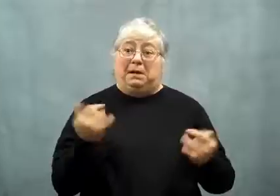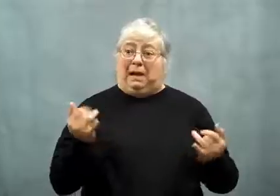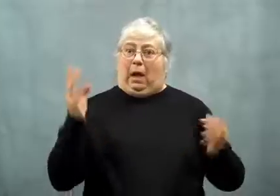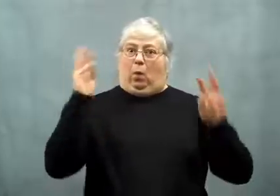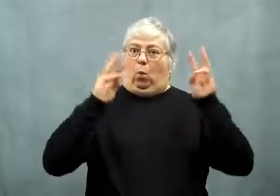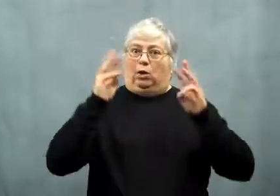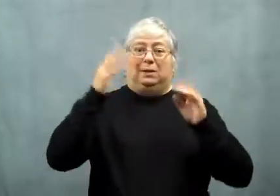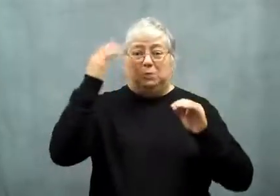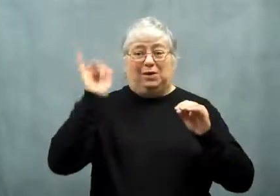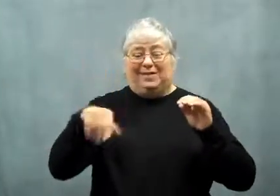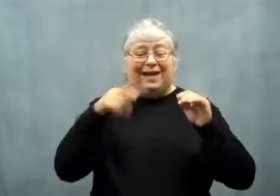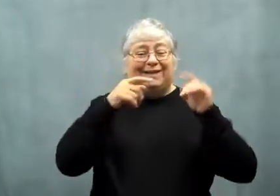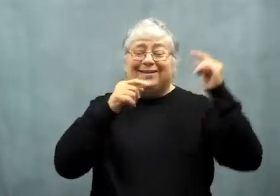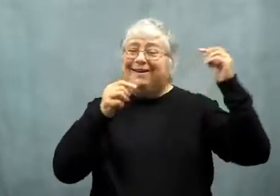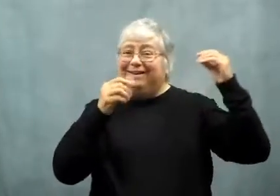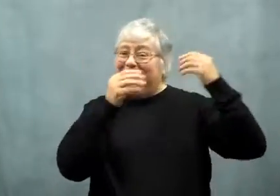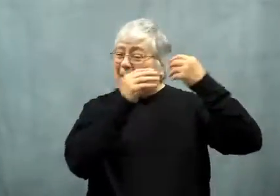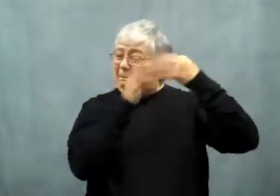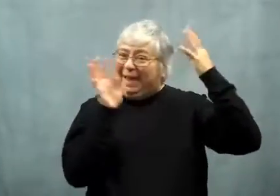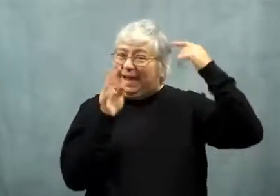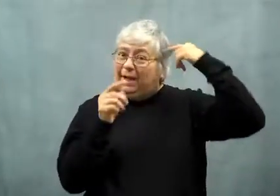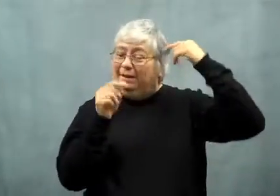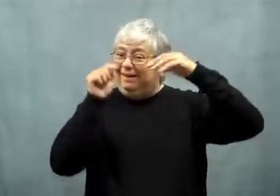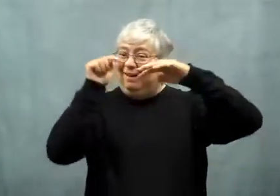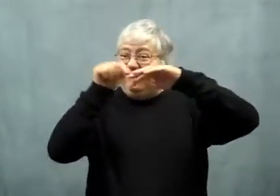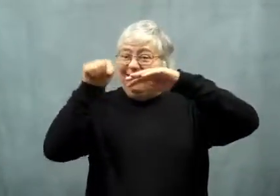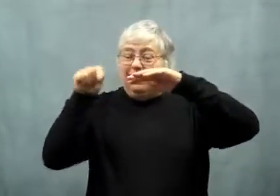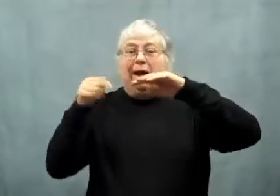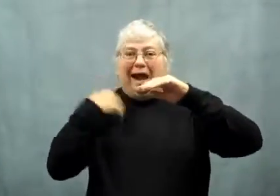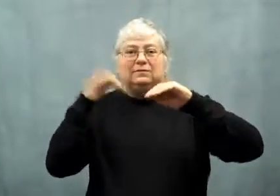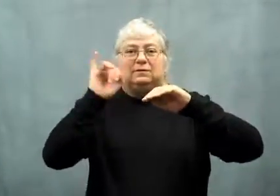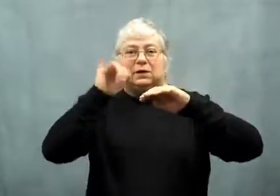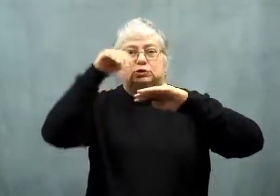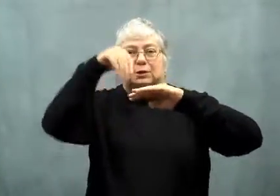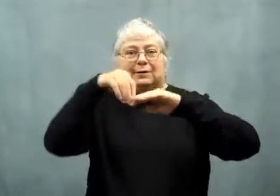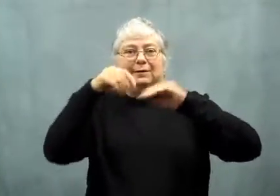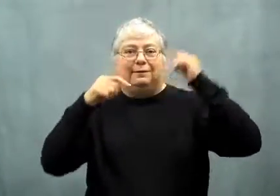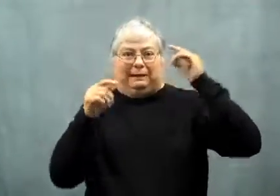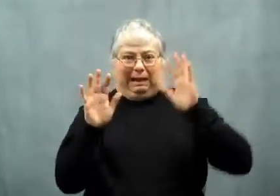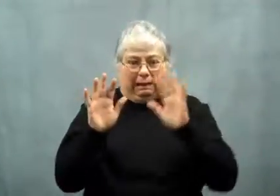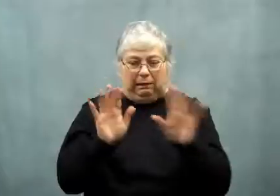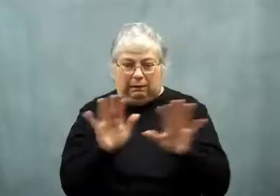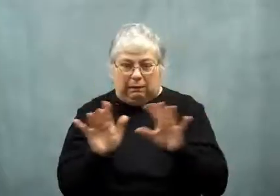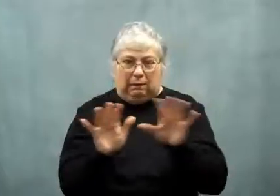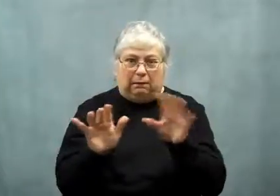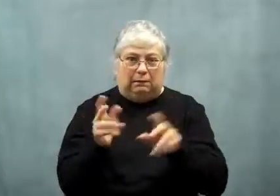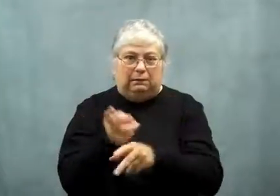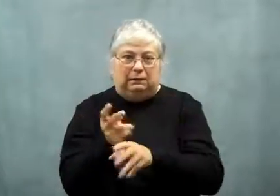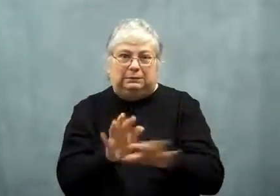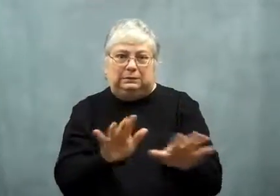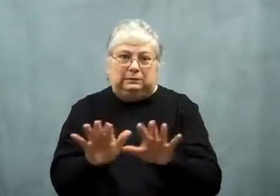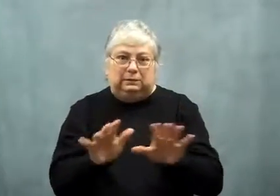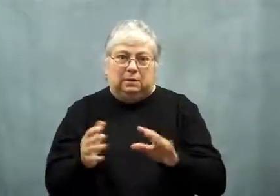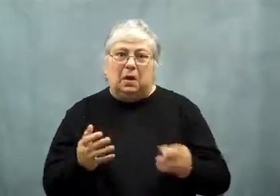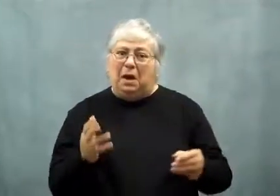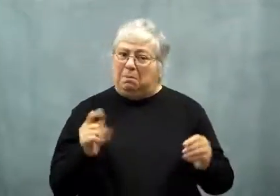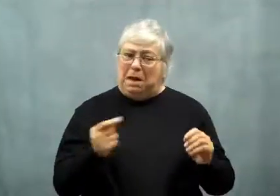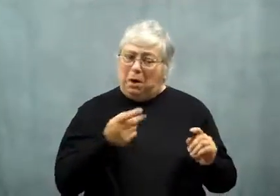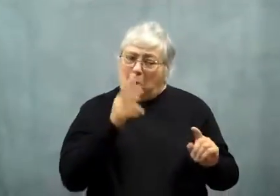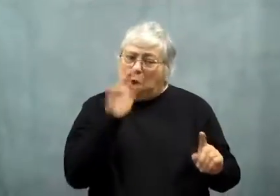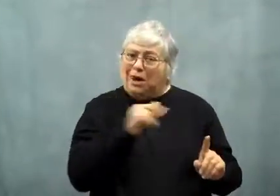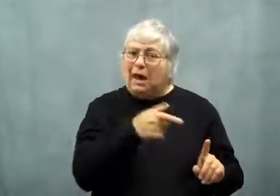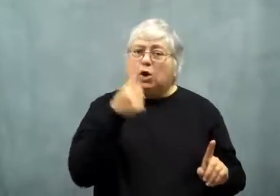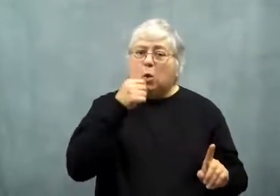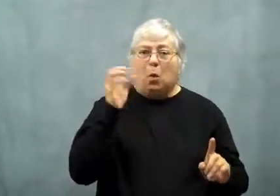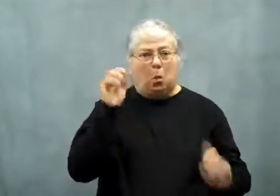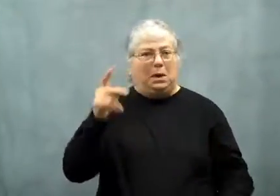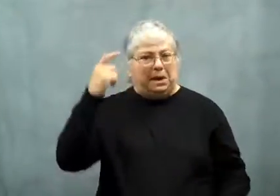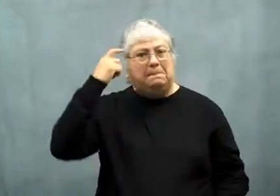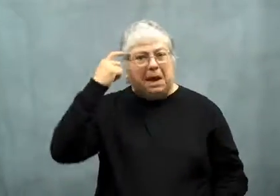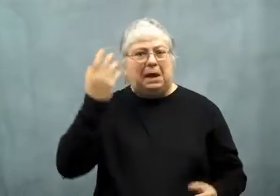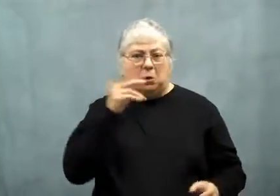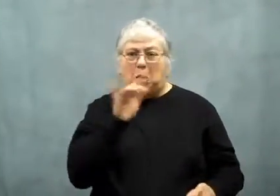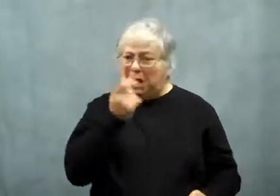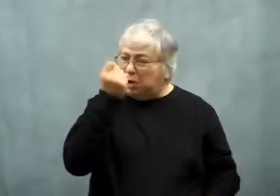The big concern is infection where the fragments struck the brain.